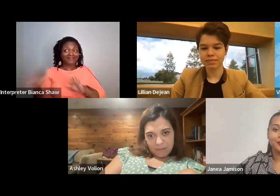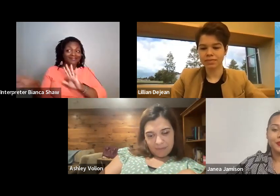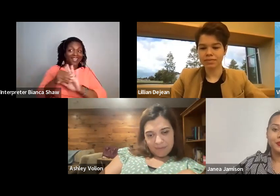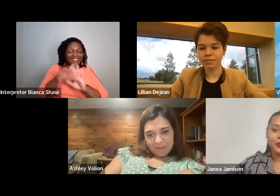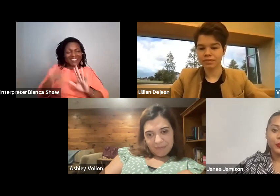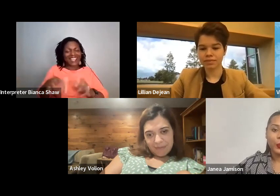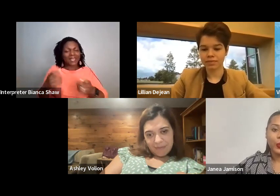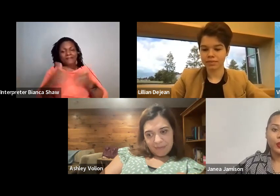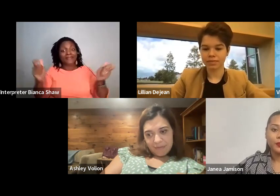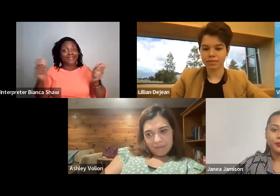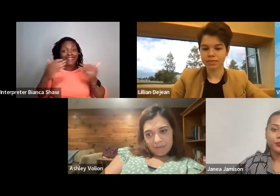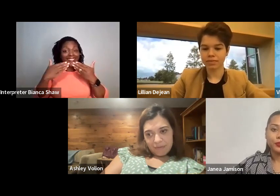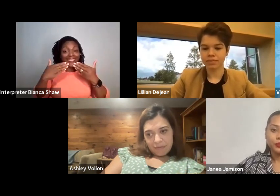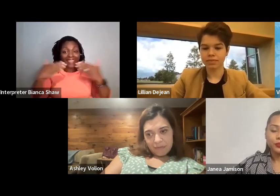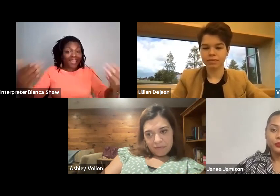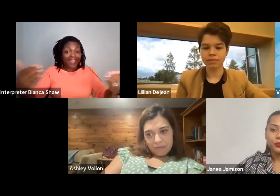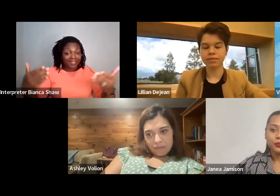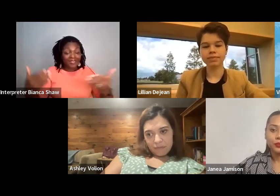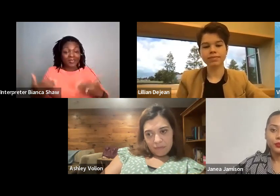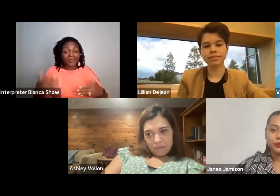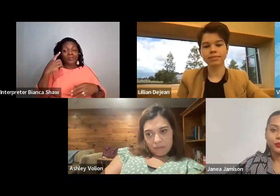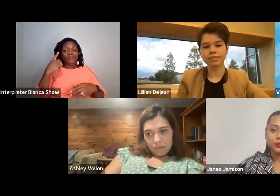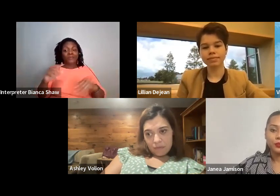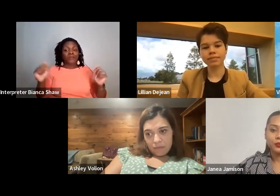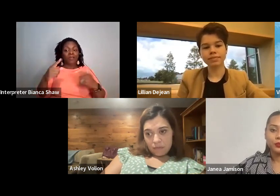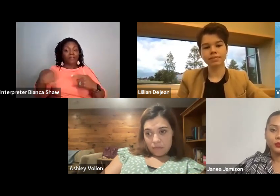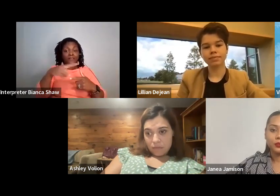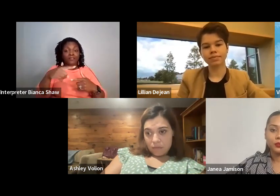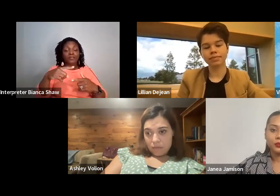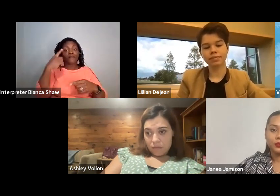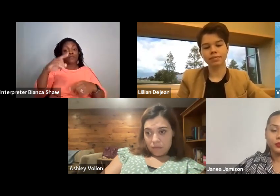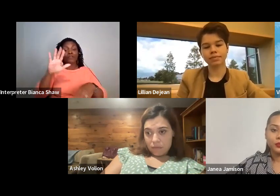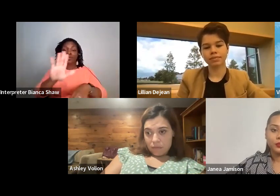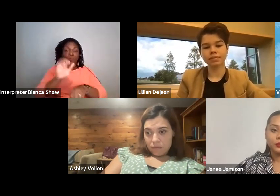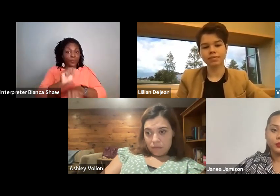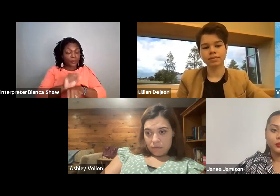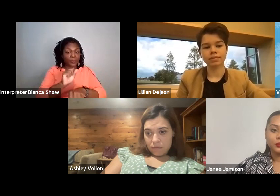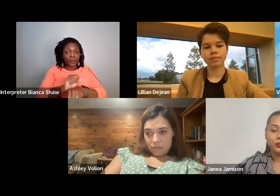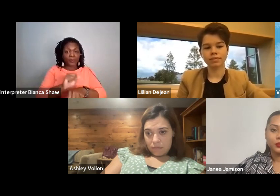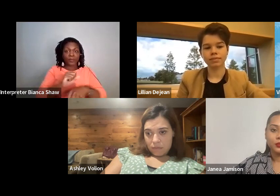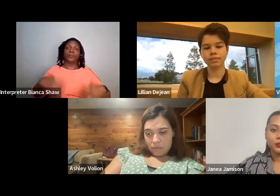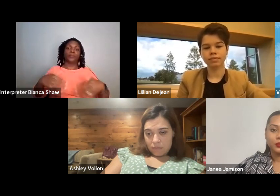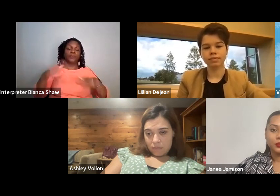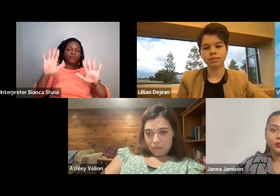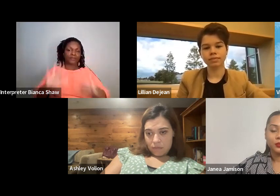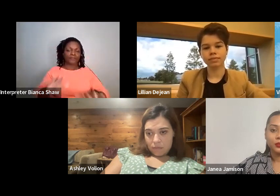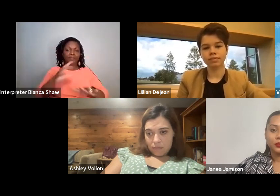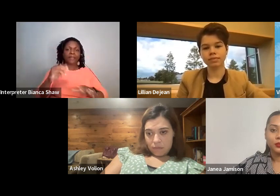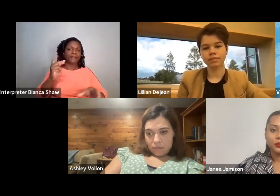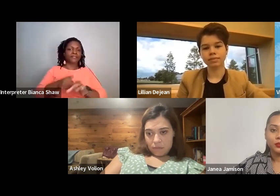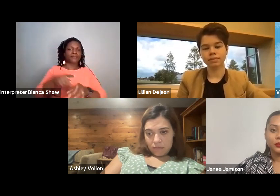Not just to everyone, for all the incredible work that you're doing and for participating in this panel also Lily and Bambi.